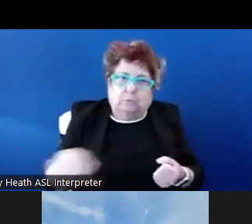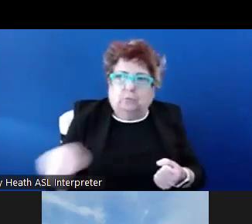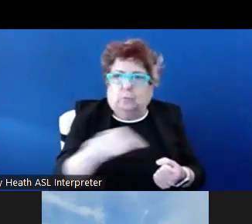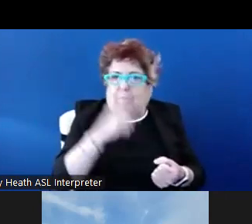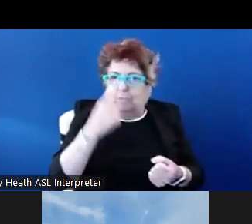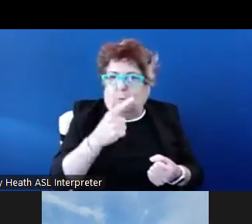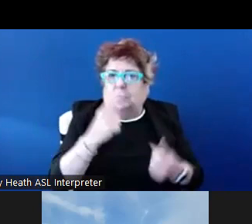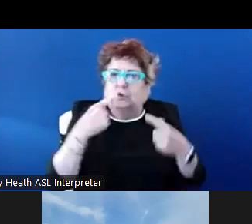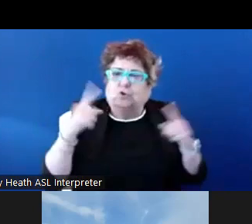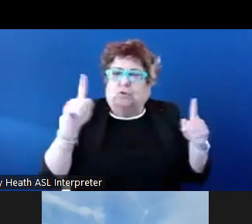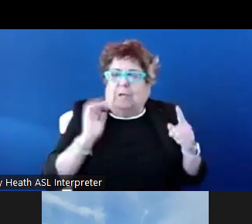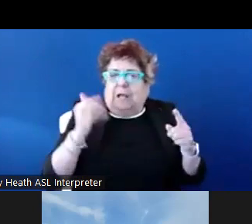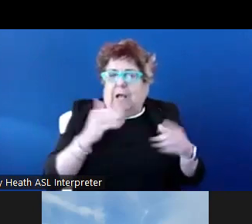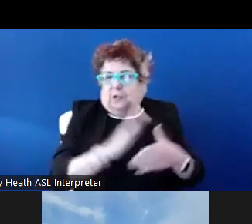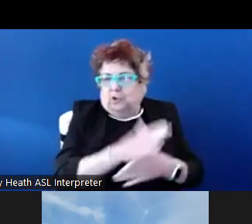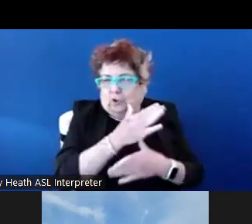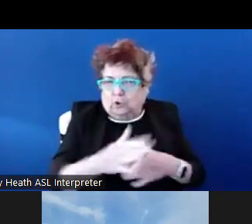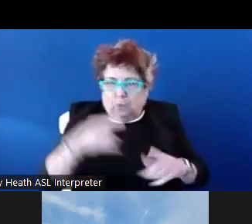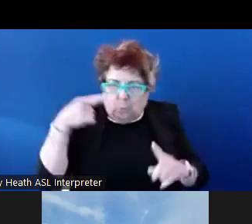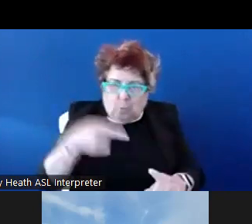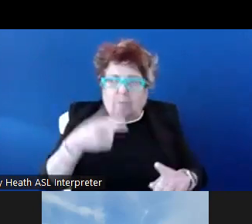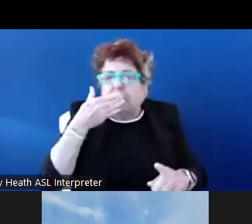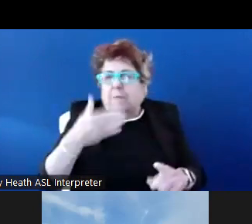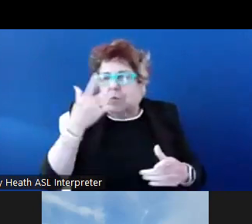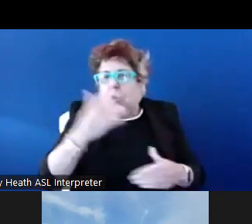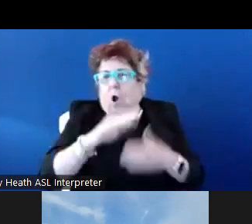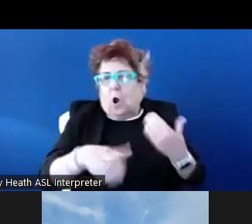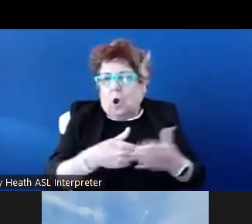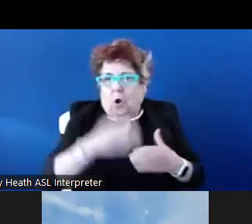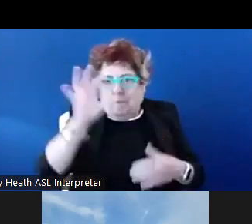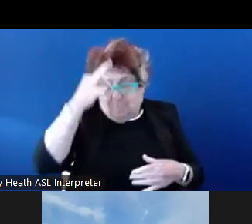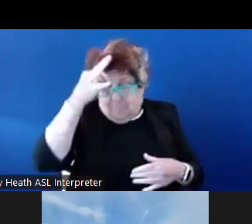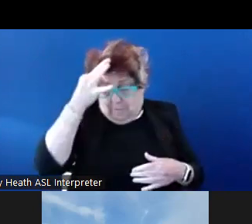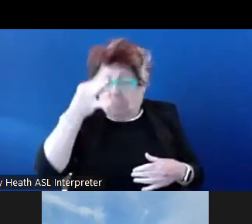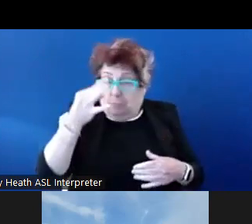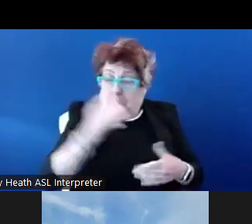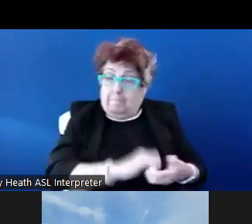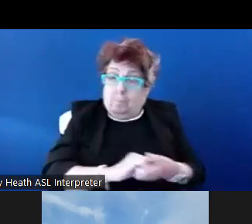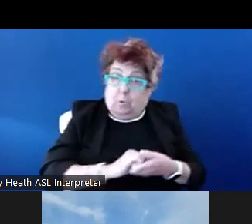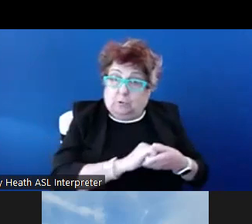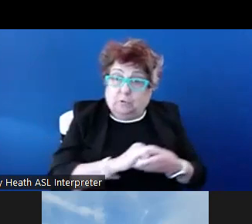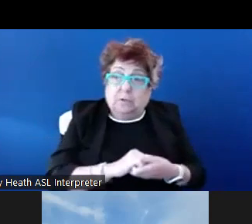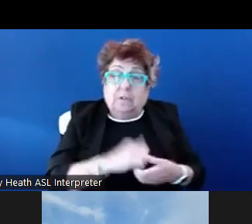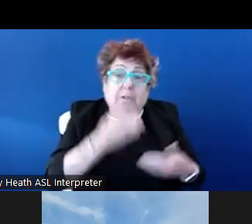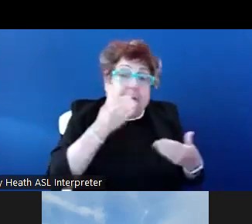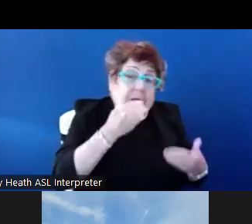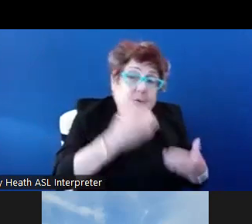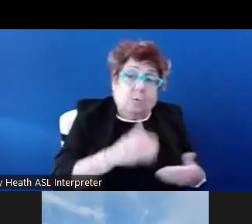Thank you to all our federal partners. A big shout out to Richard Cho from HUD and Doctor Lee from CMS, who have